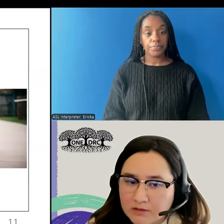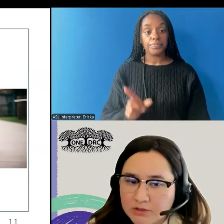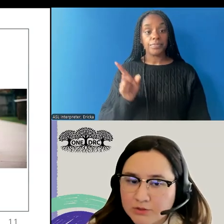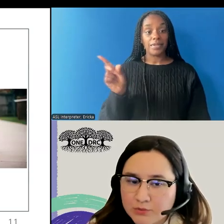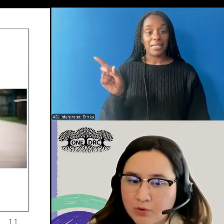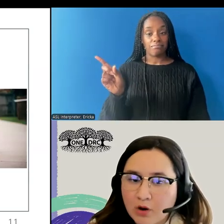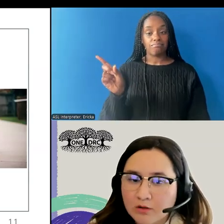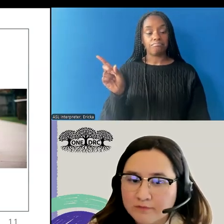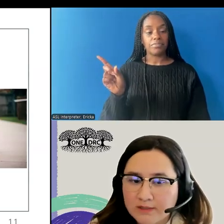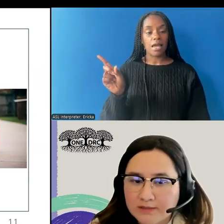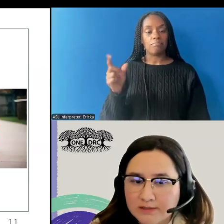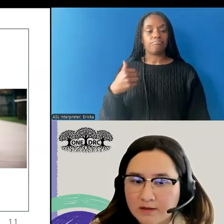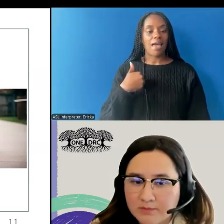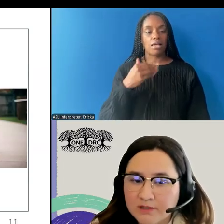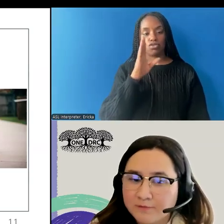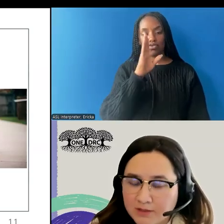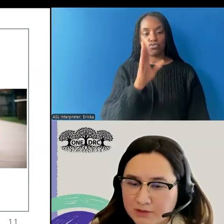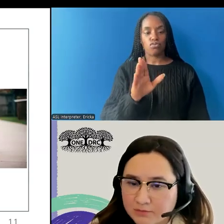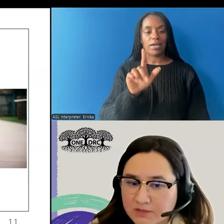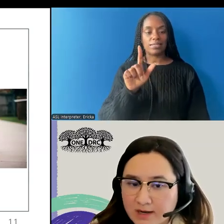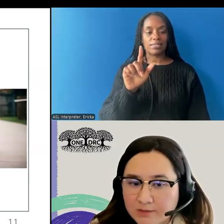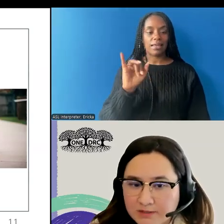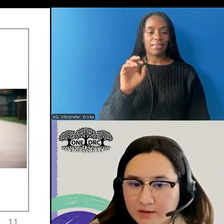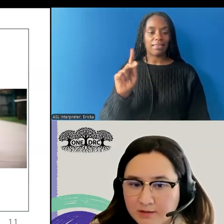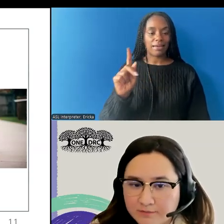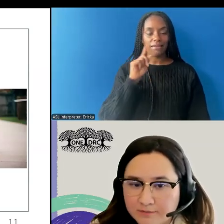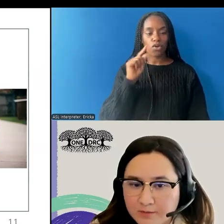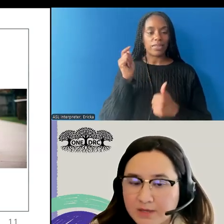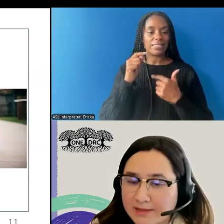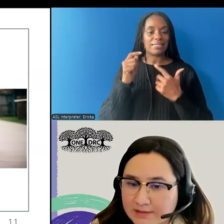to all of these, different types of, guidance